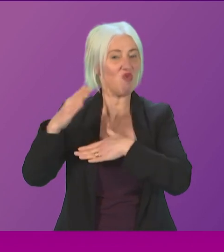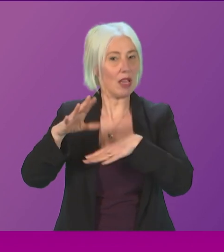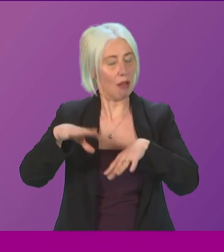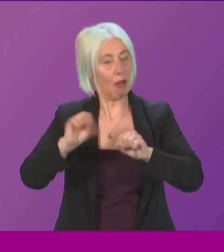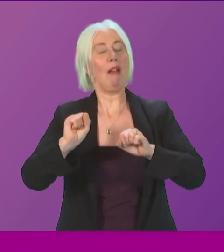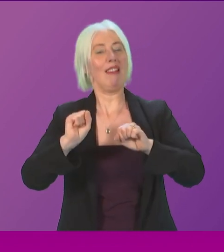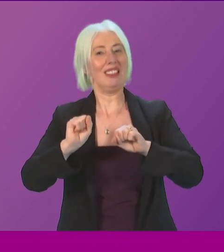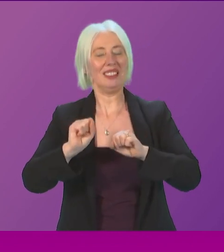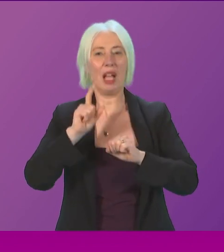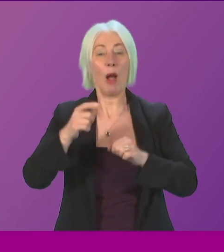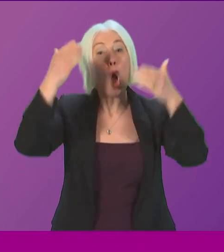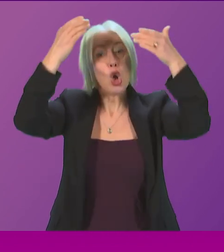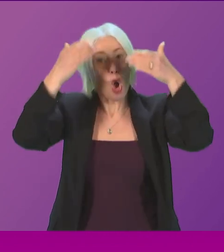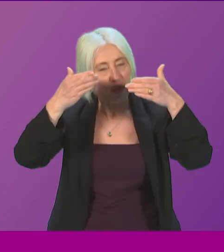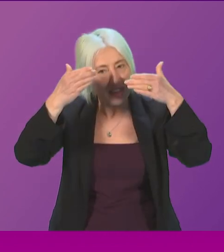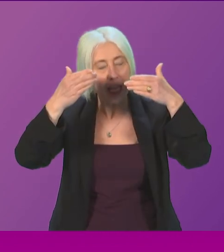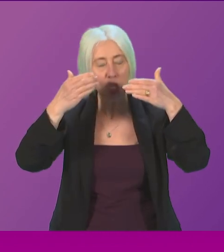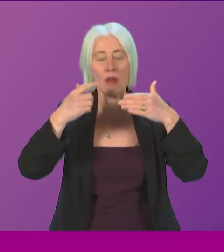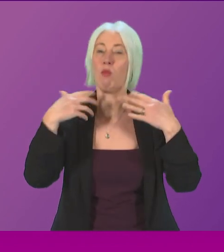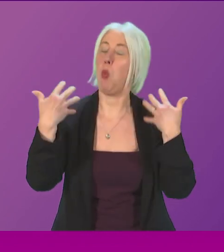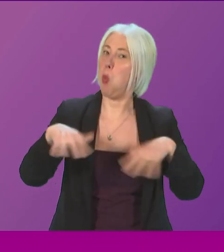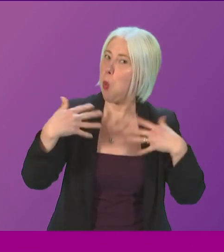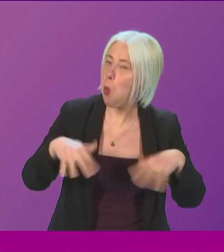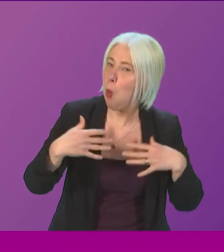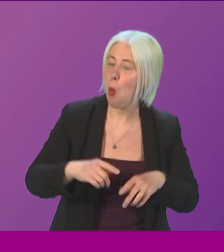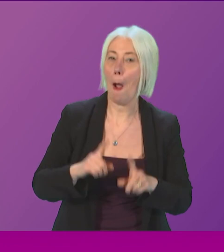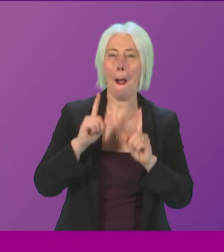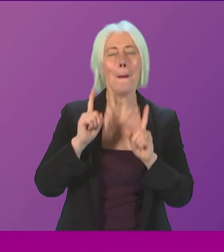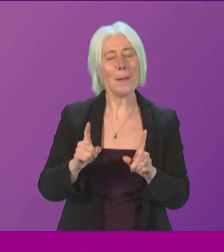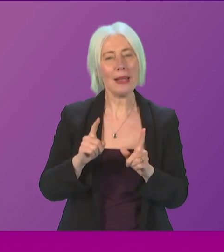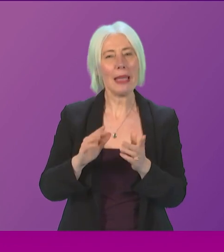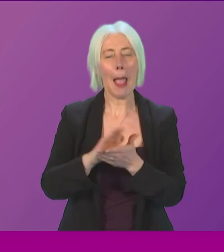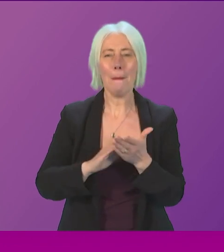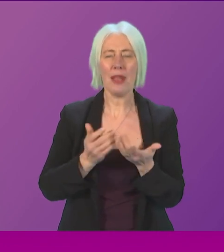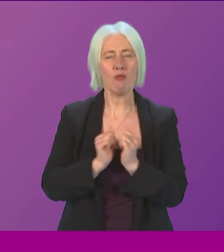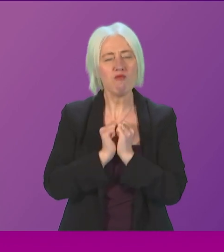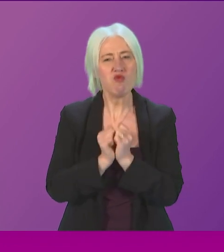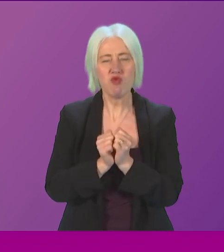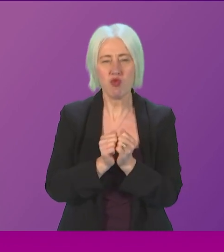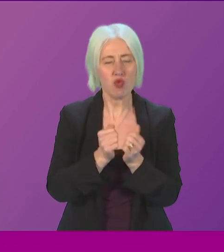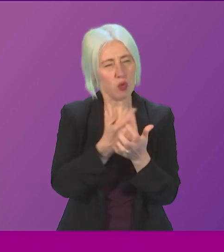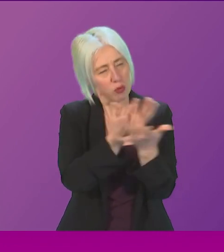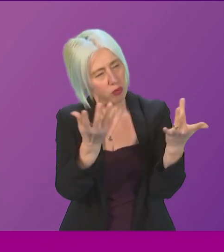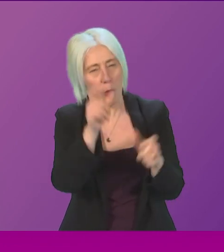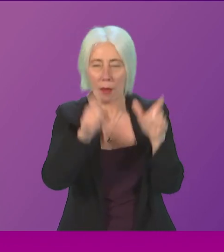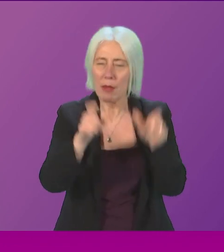The coronation was incredible but, in many ways, what it meant to so many was even more incredible.